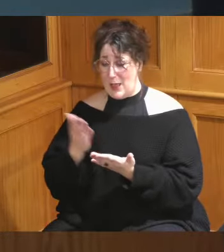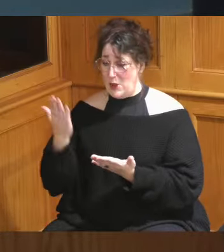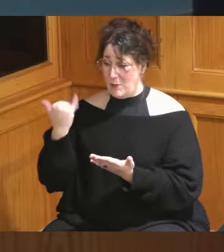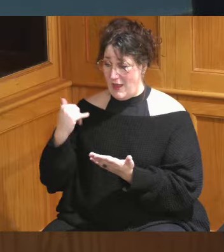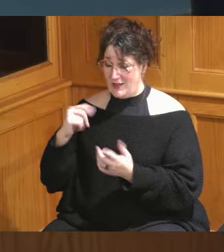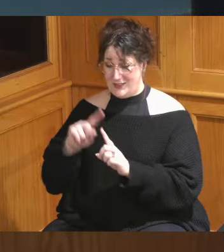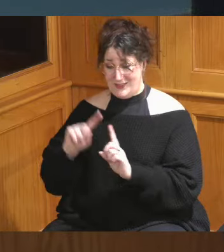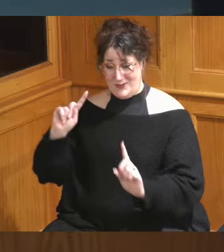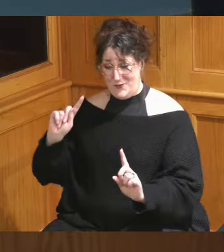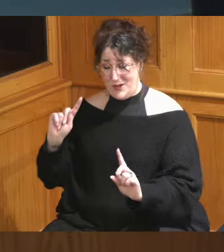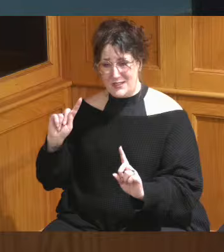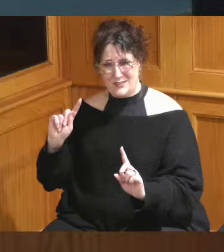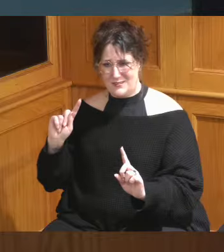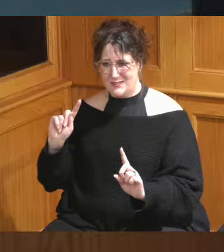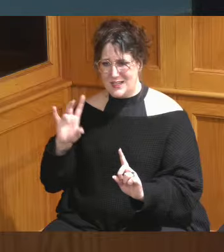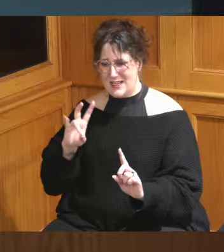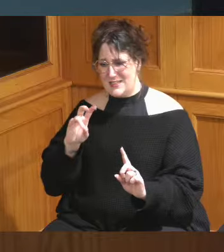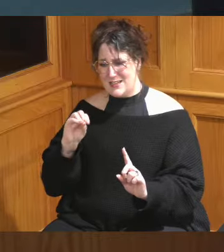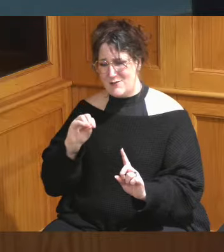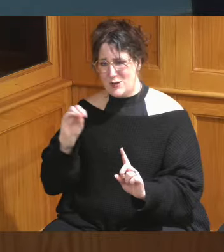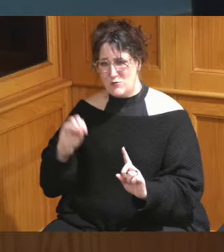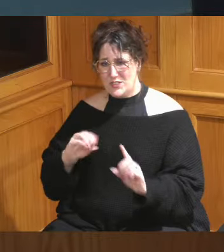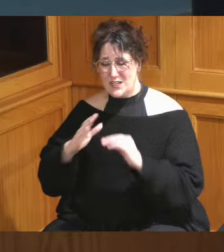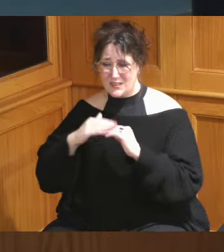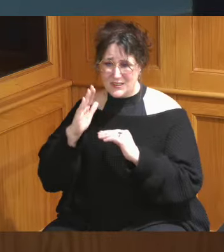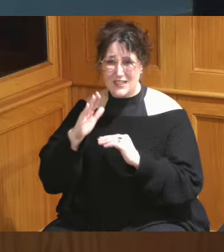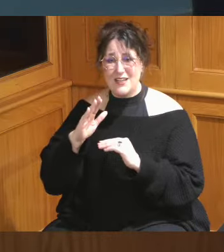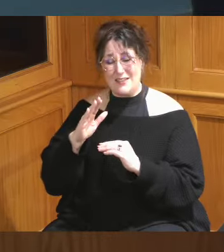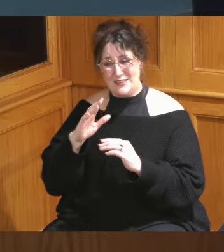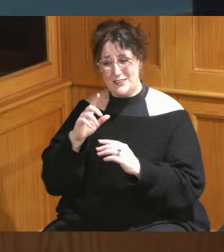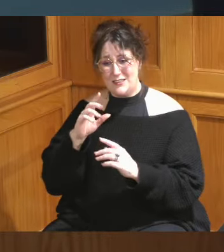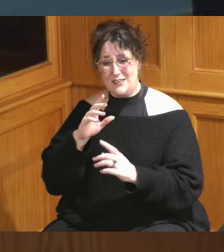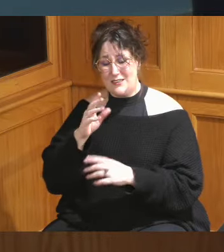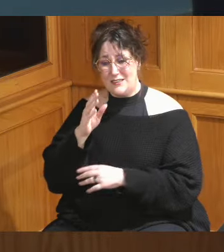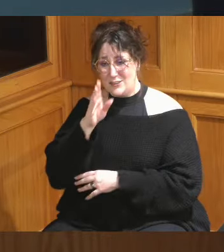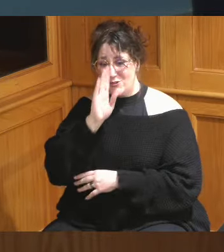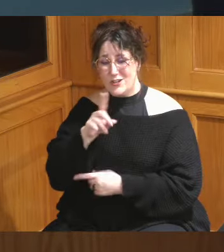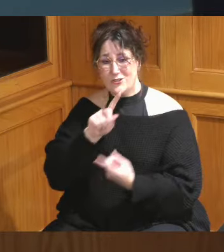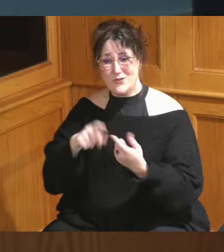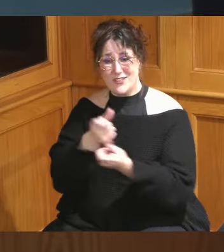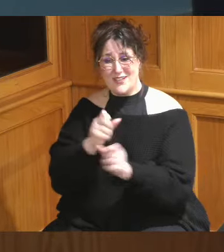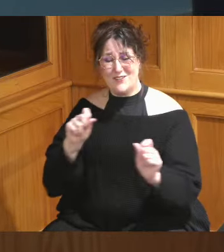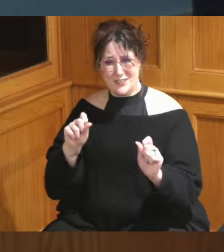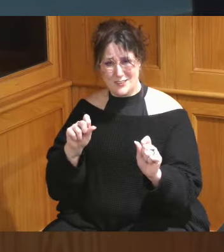of the money over 70% is going to safety. when you think about safety for the county, we're